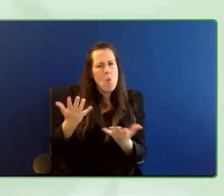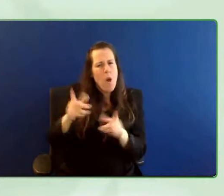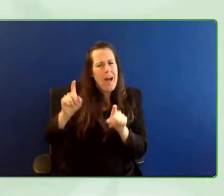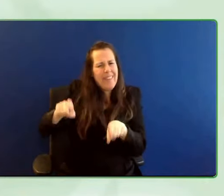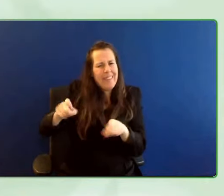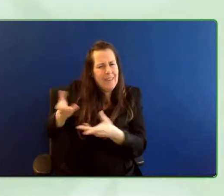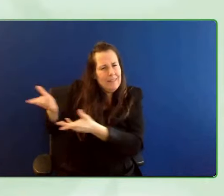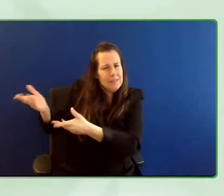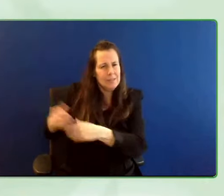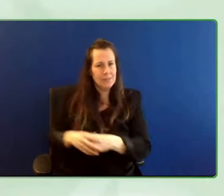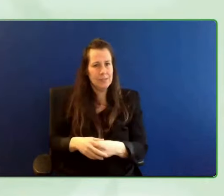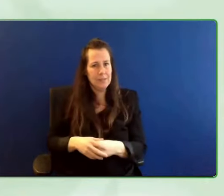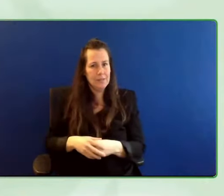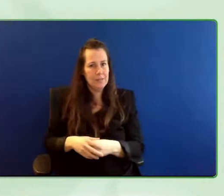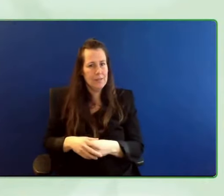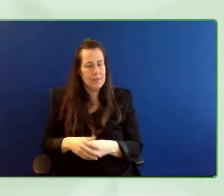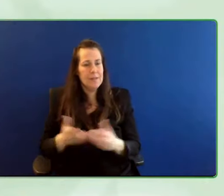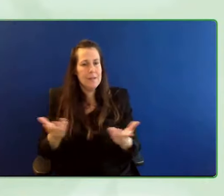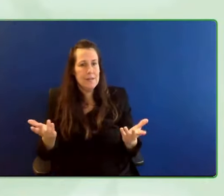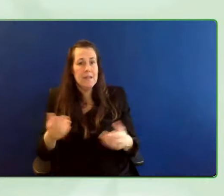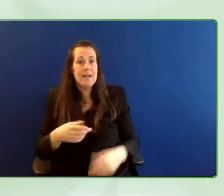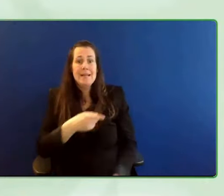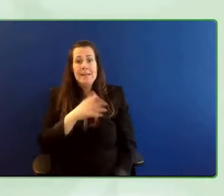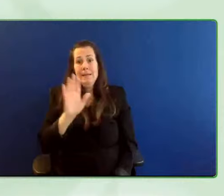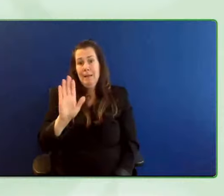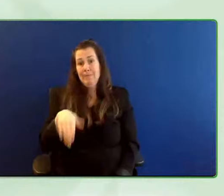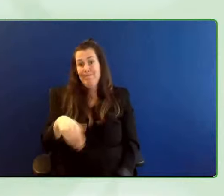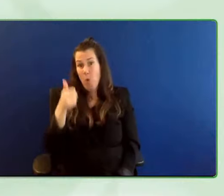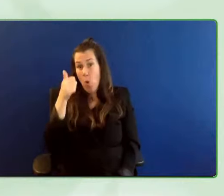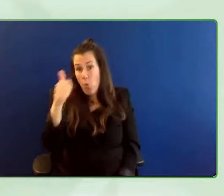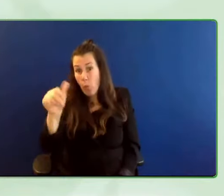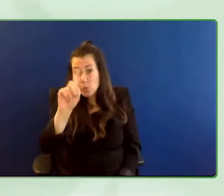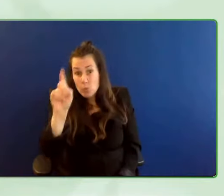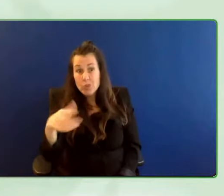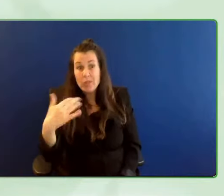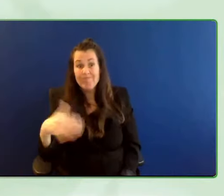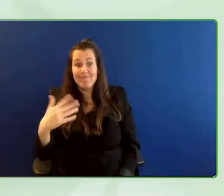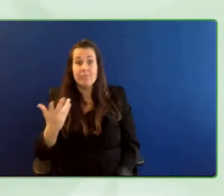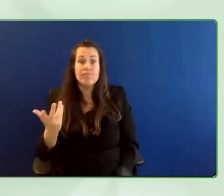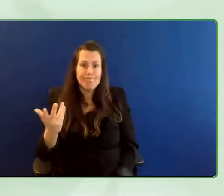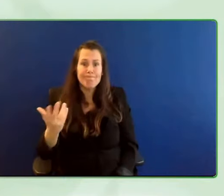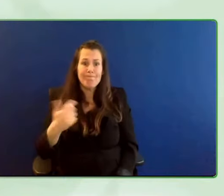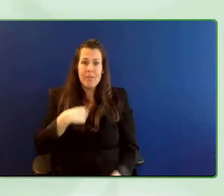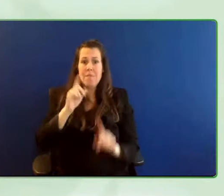of solutions so that they can ultimately inform better outcomes.